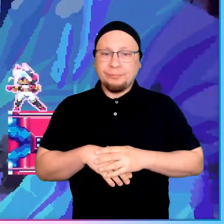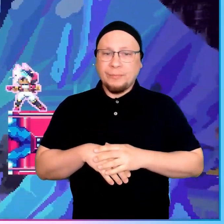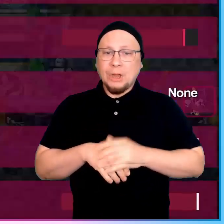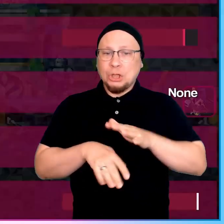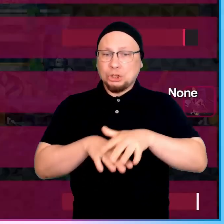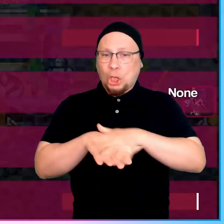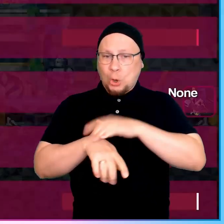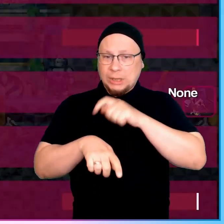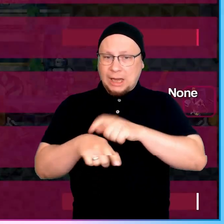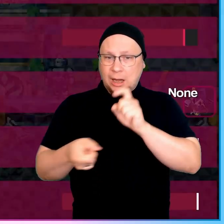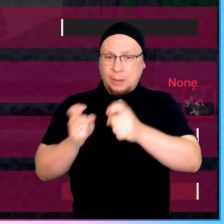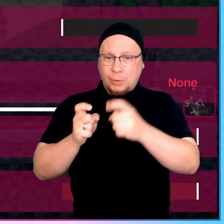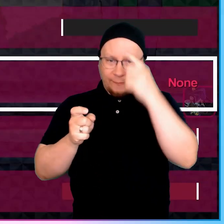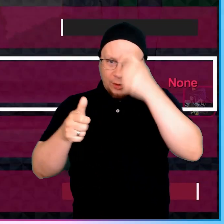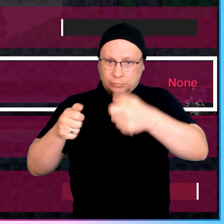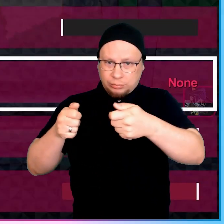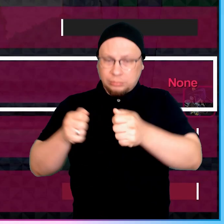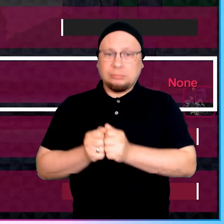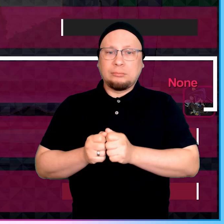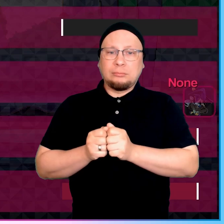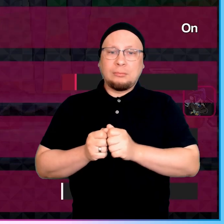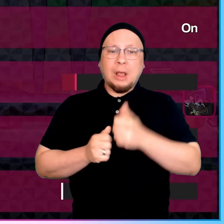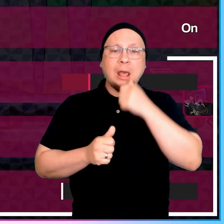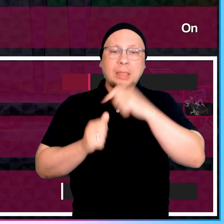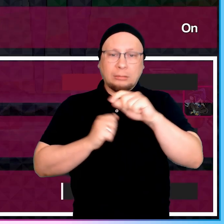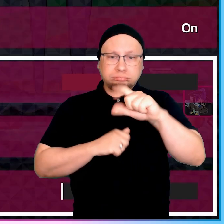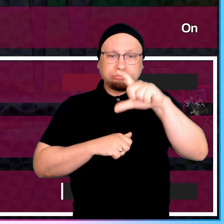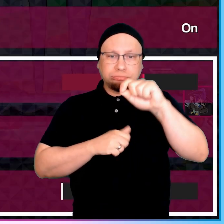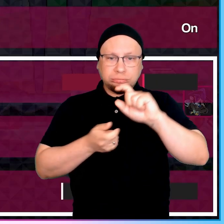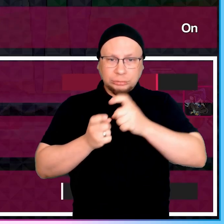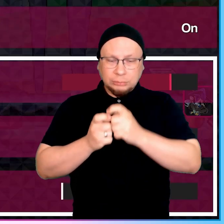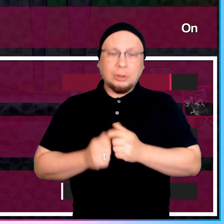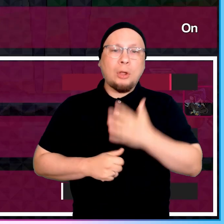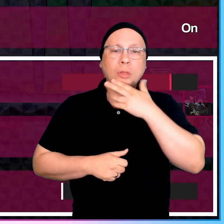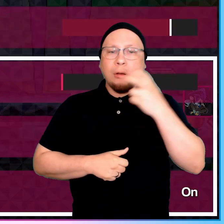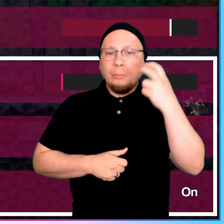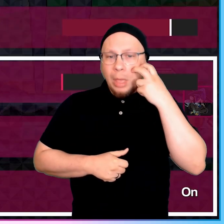font size modifier, colourblind assistance, player and enemy outline options,